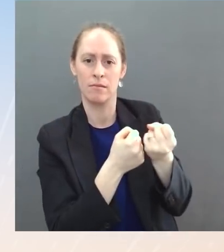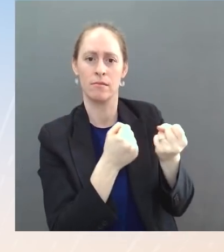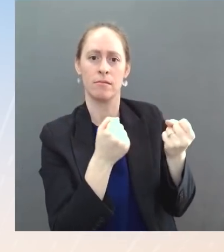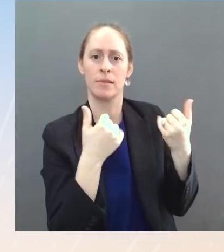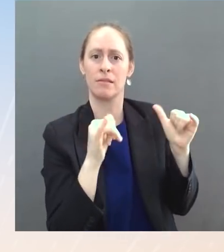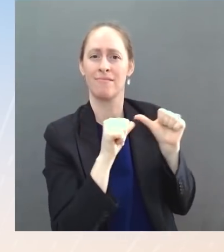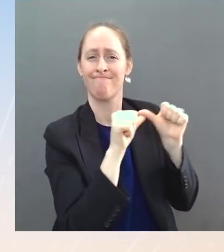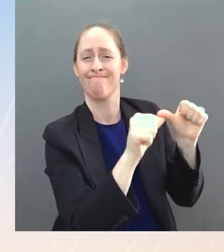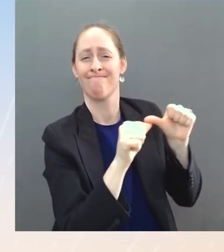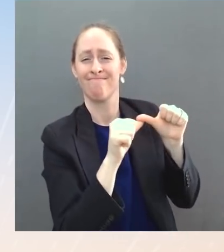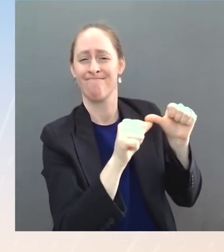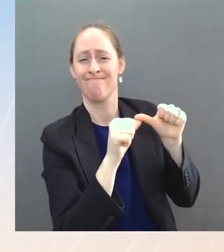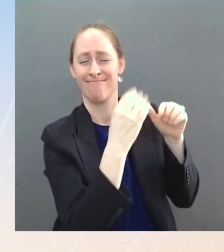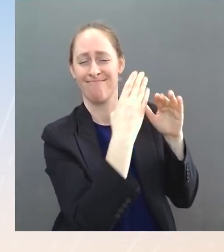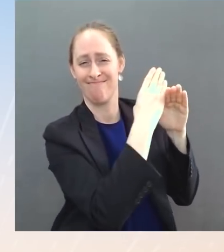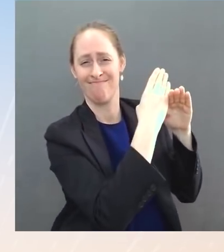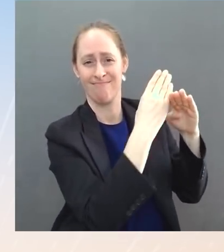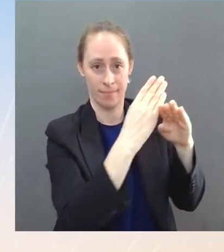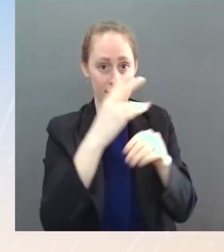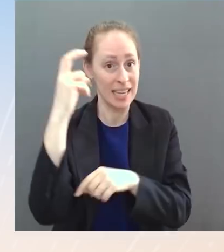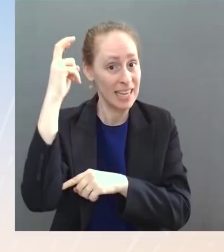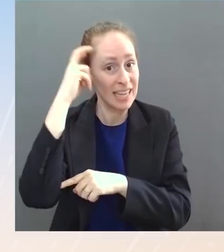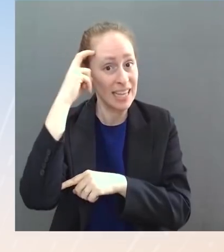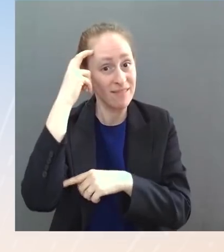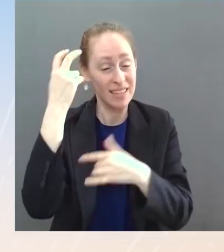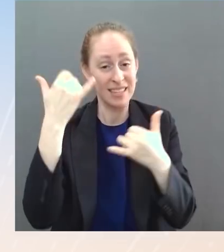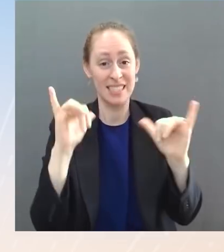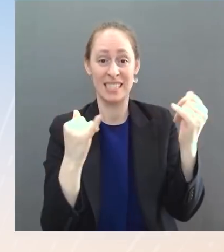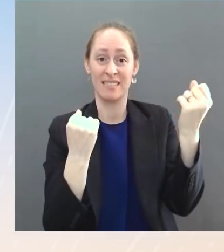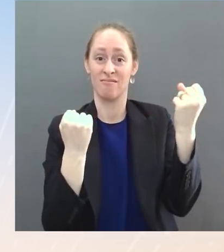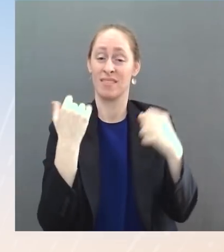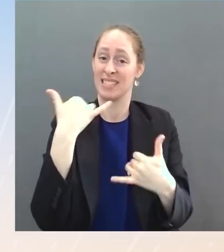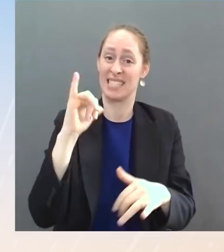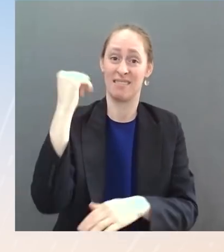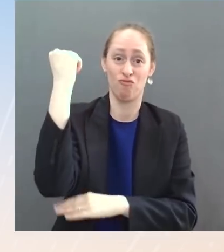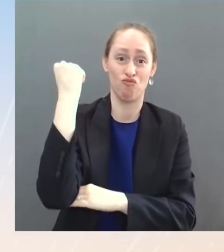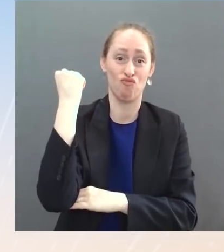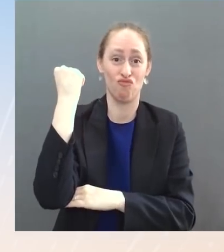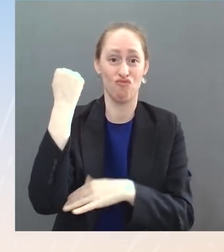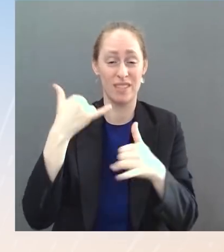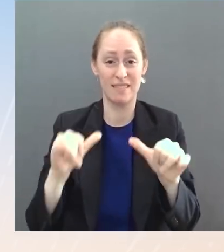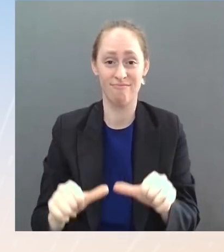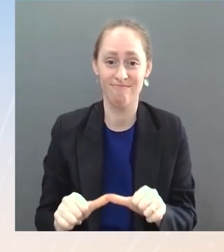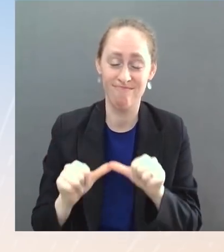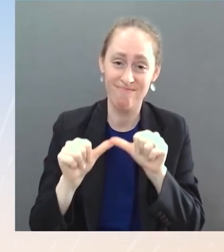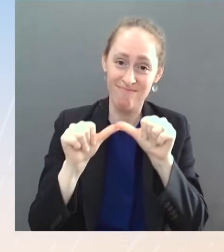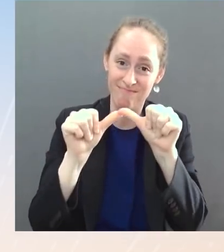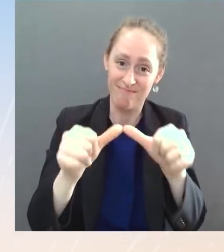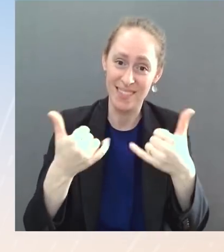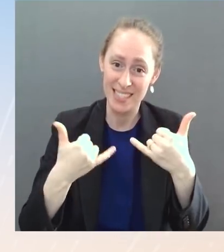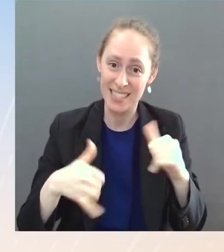The Ukrainian military has performed exceptionally well. And many Ukrainian civilians have joined local militias